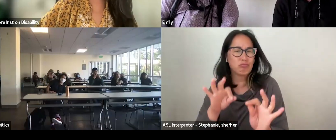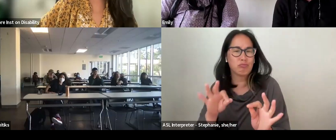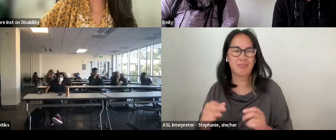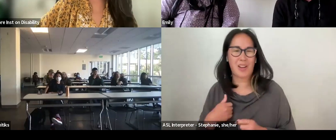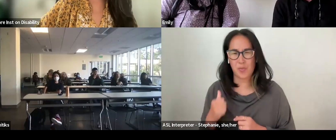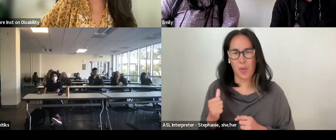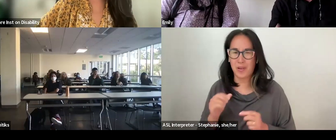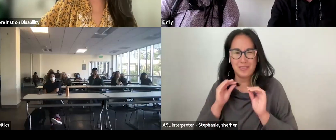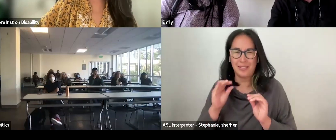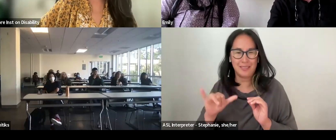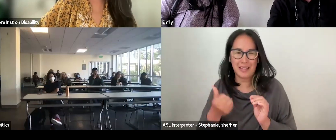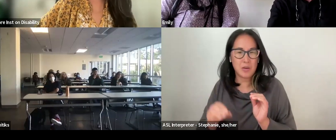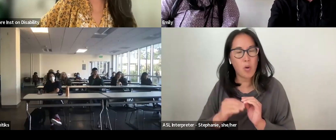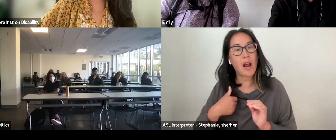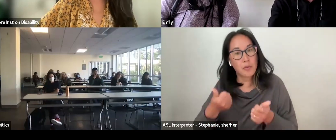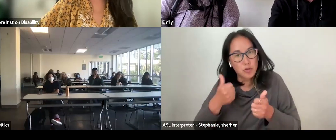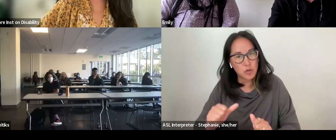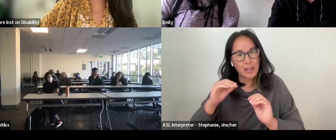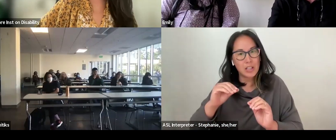I would try to teach them about the holes in the system.